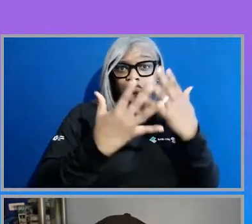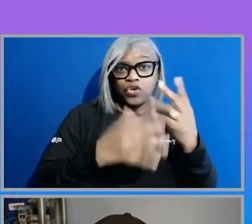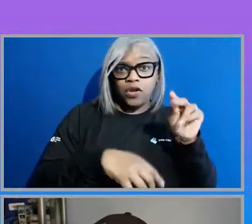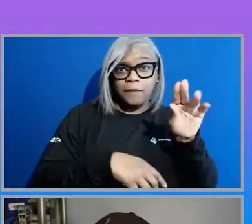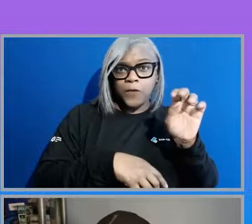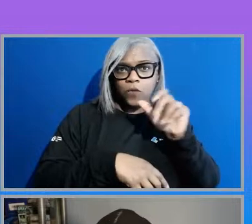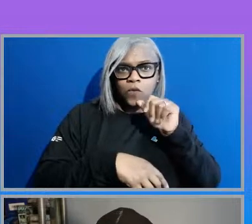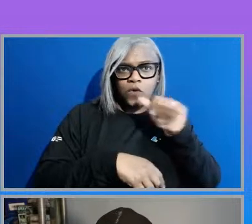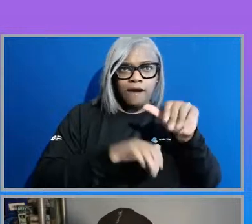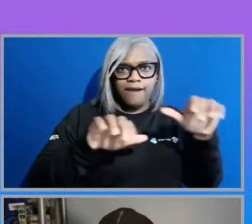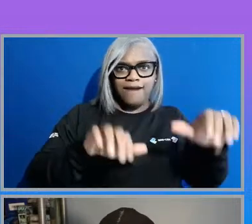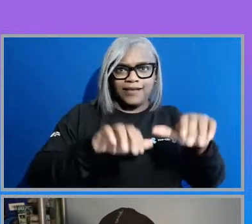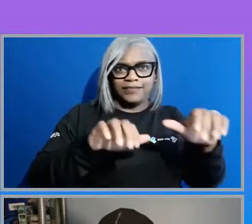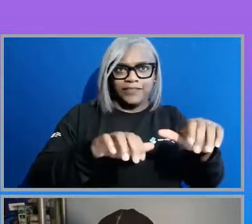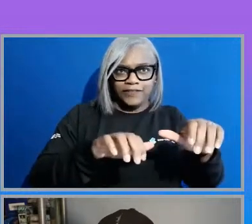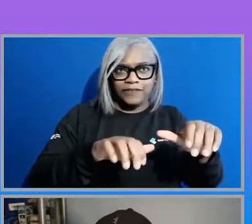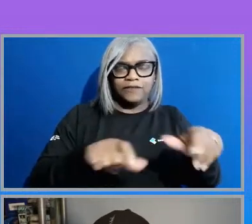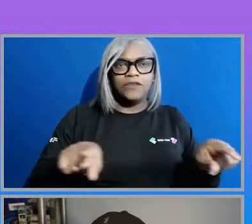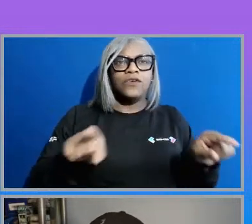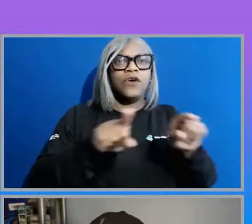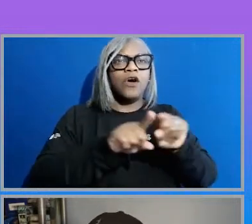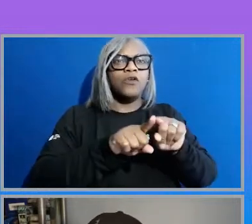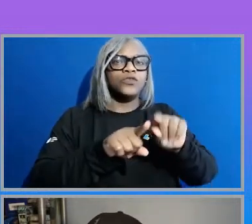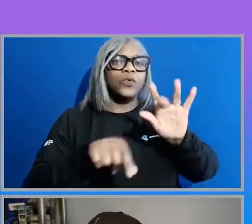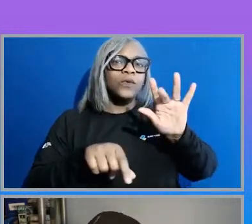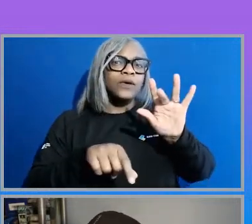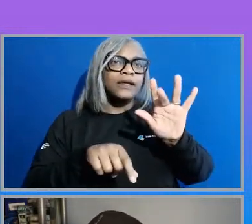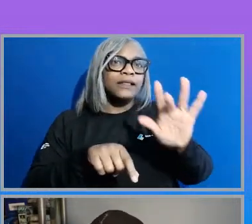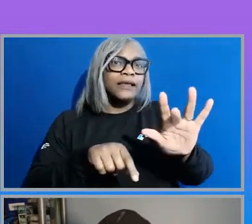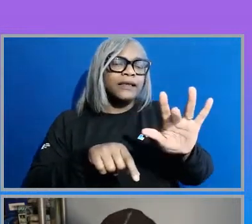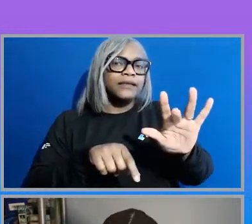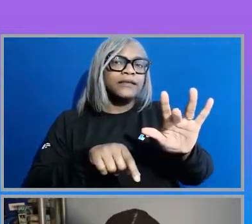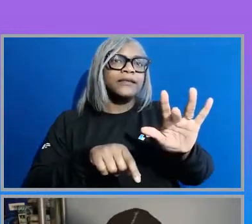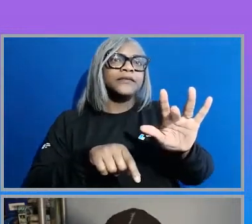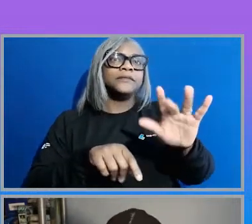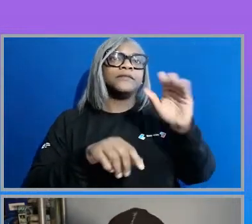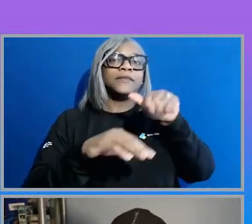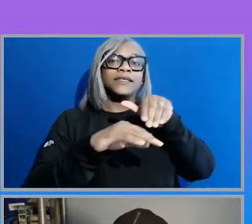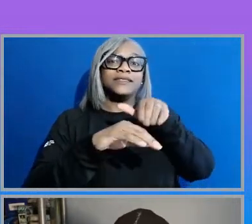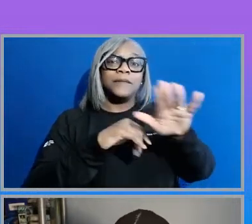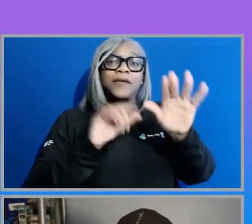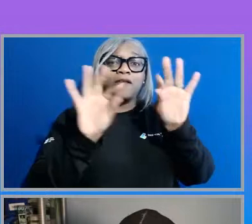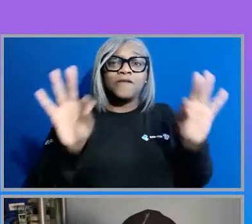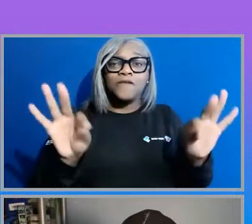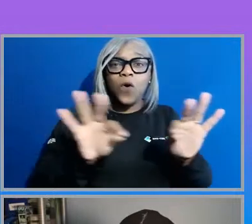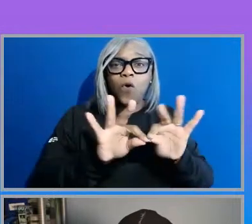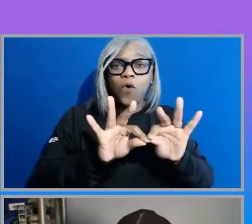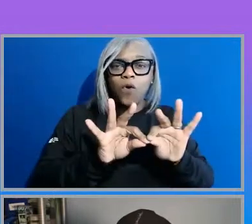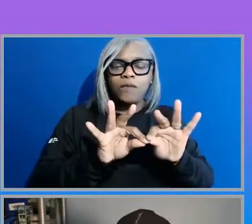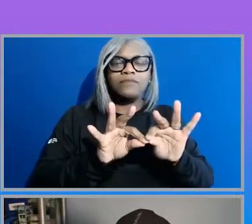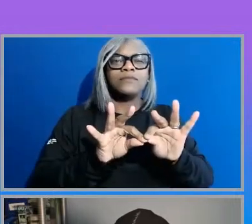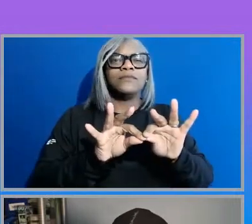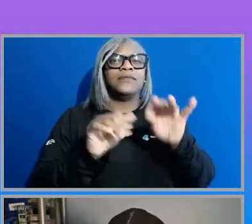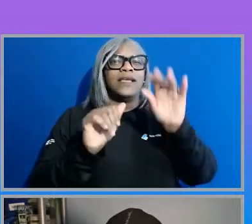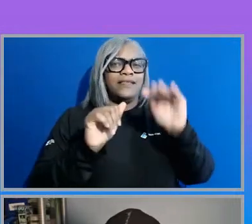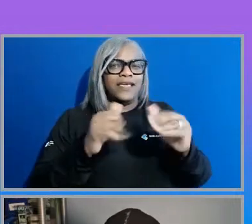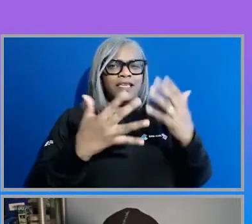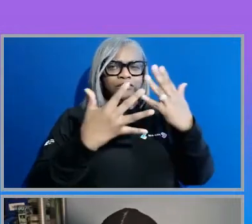line 14. It's then clicking the radio button, submitting the form, and then making sure that